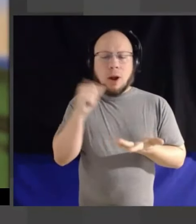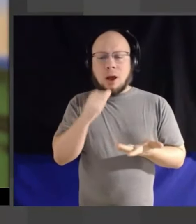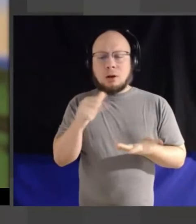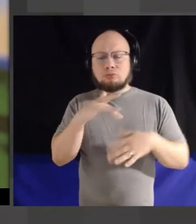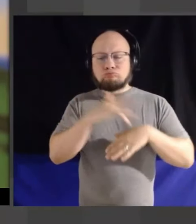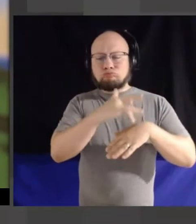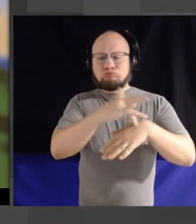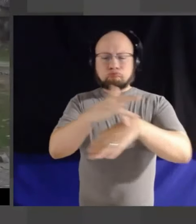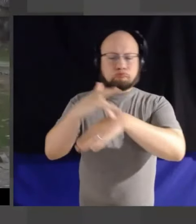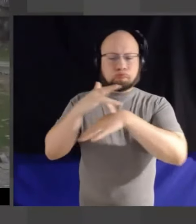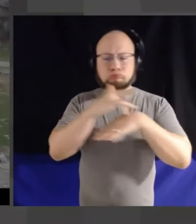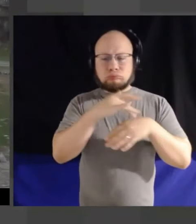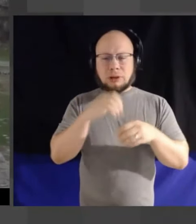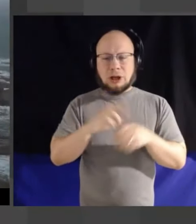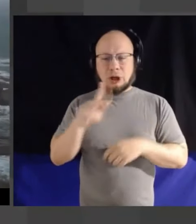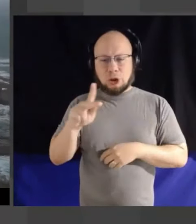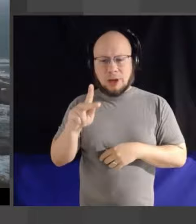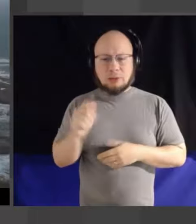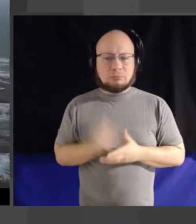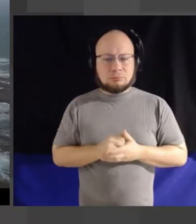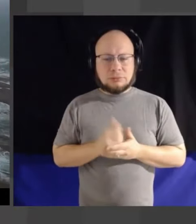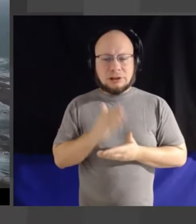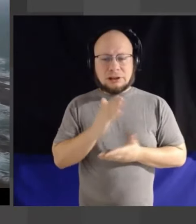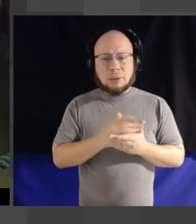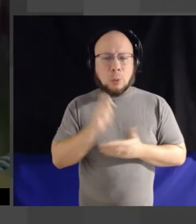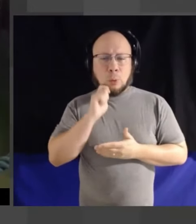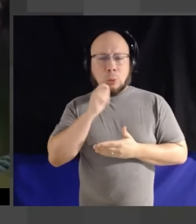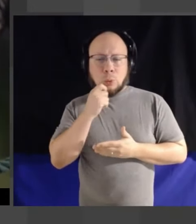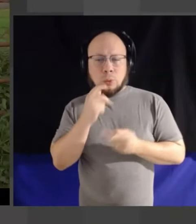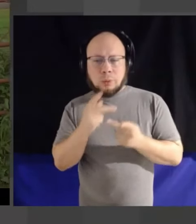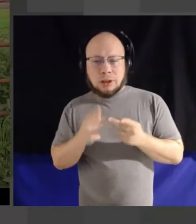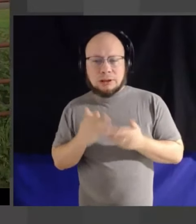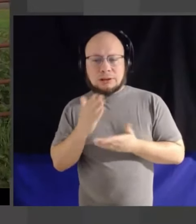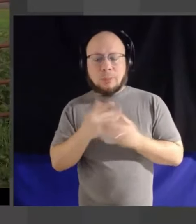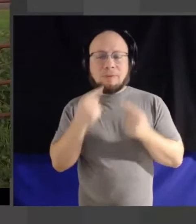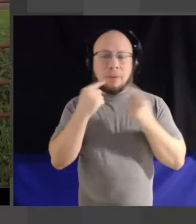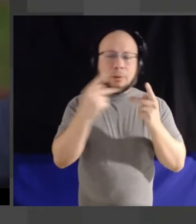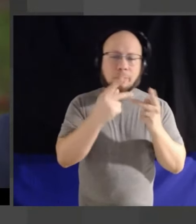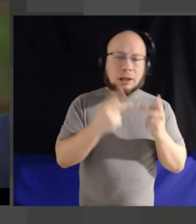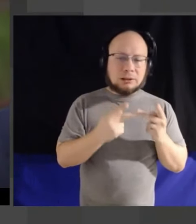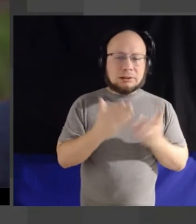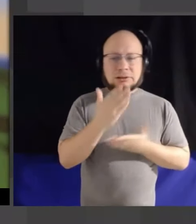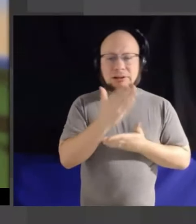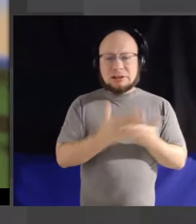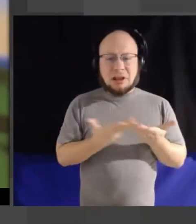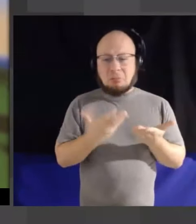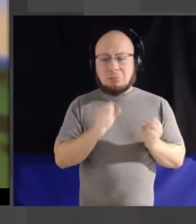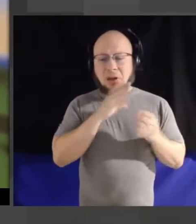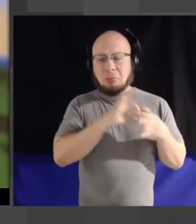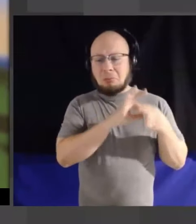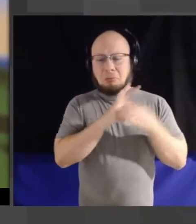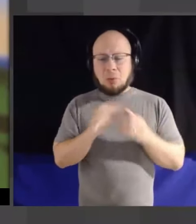BUNCH OF DIFFERENT LOCATIONS IN THE U.K. SOME OF THEM ARE ICONIC. SOME OF THEM JUST FEEL VERY MINECRAFTY.